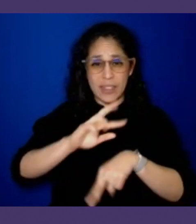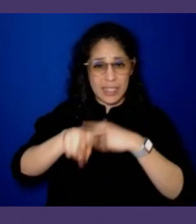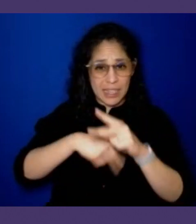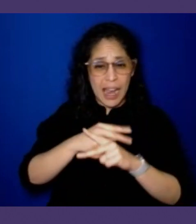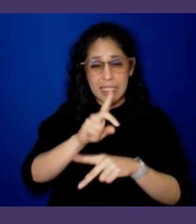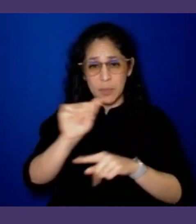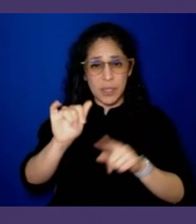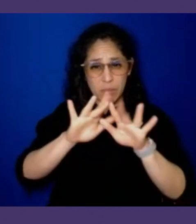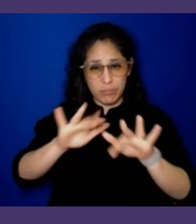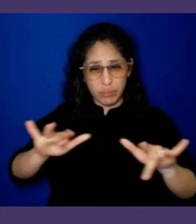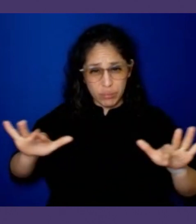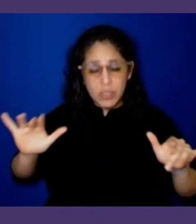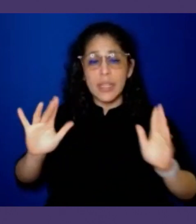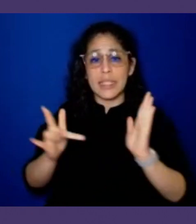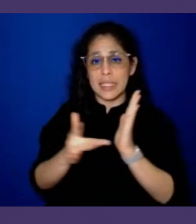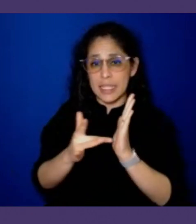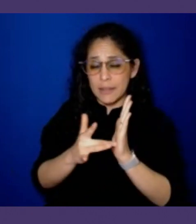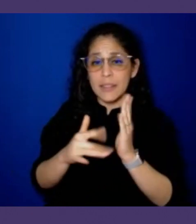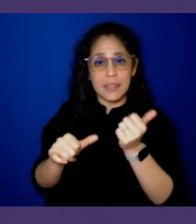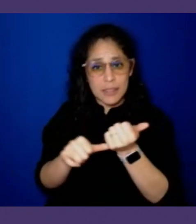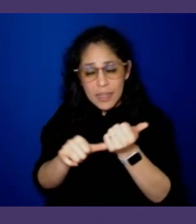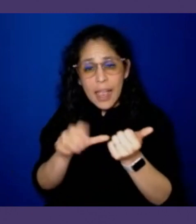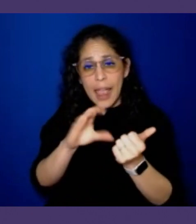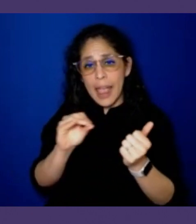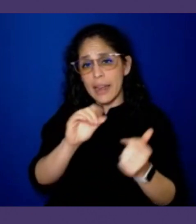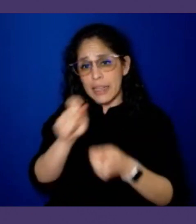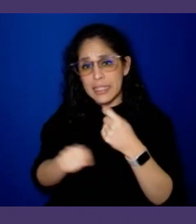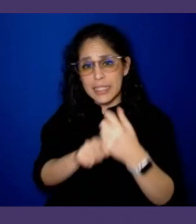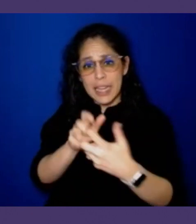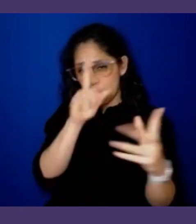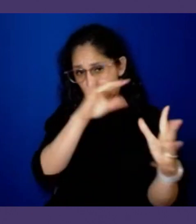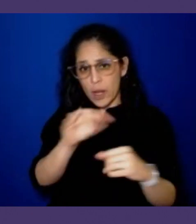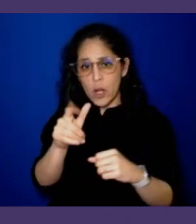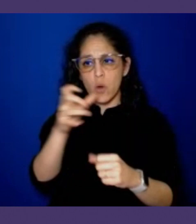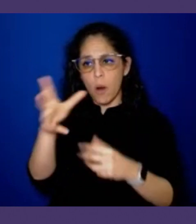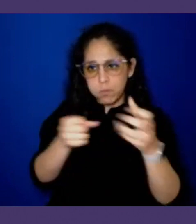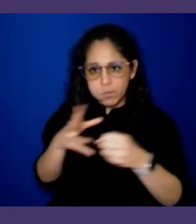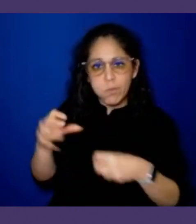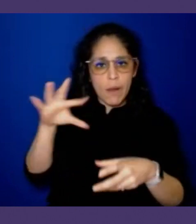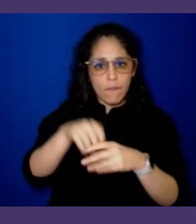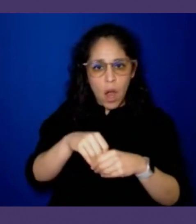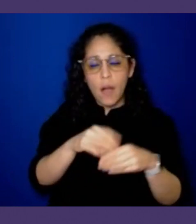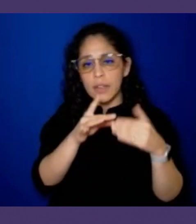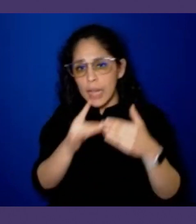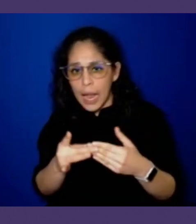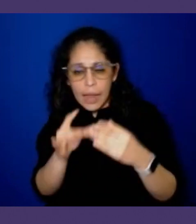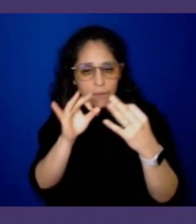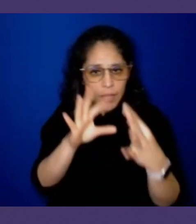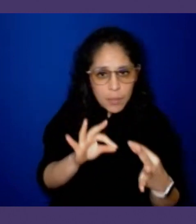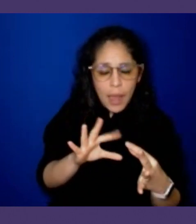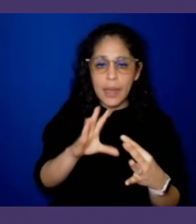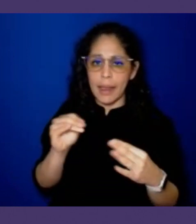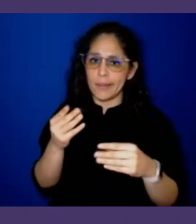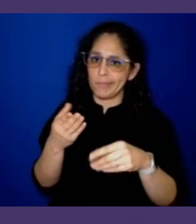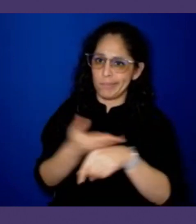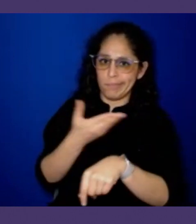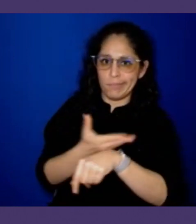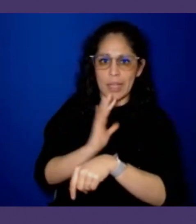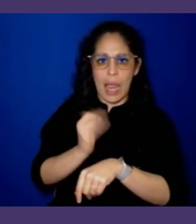assistive technology and adaptive strategies to help inform and guide our programs in every area, with volunteer leadership for